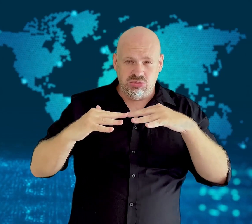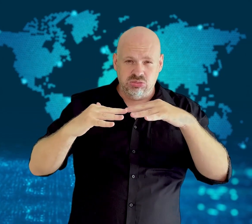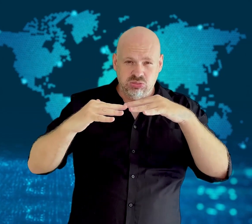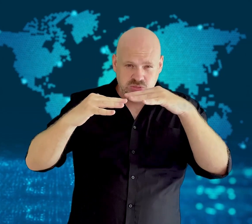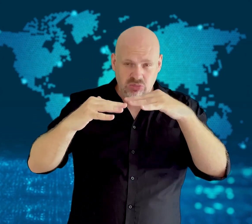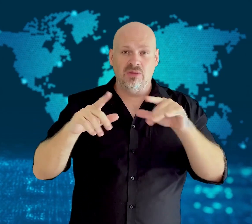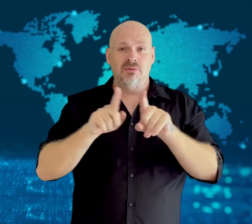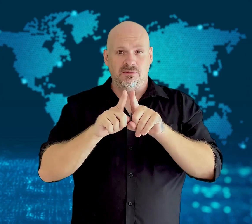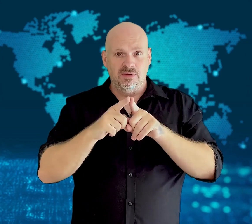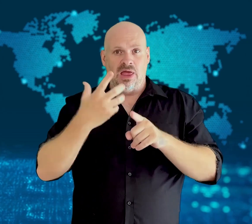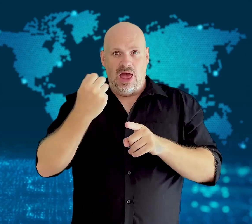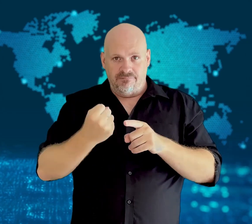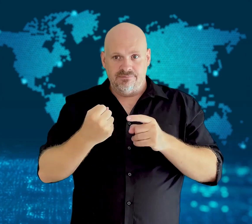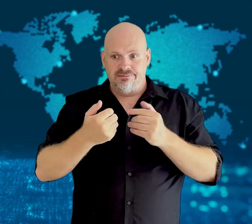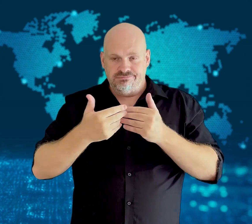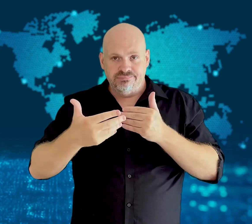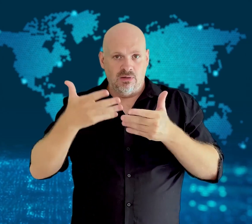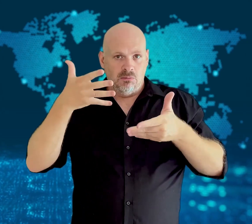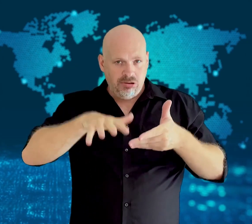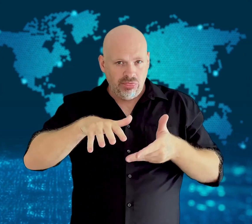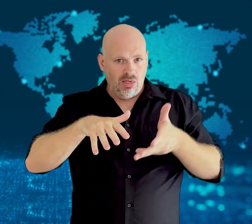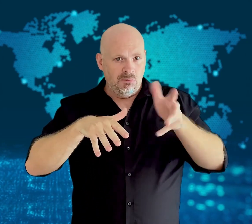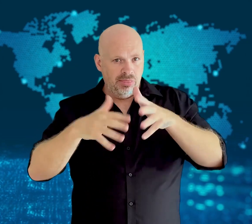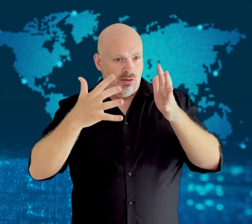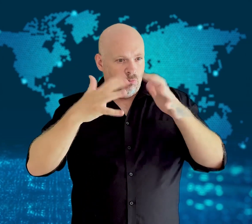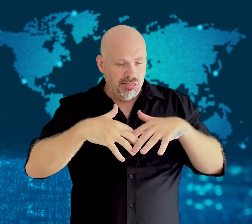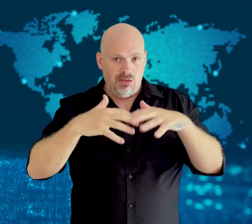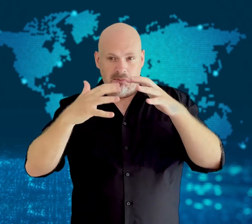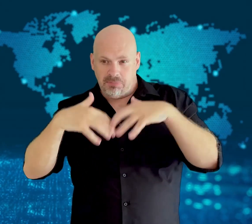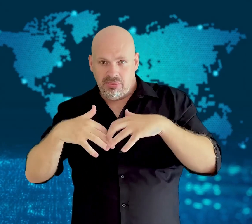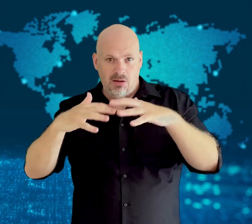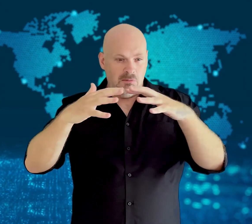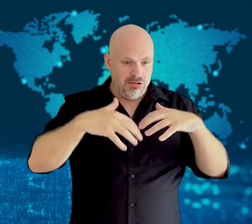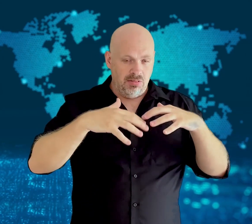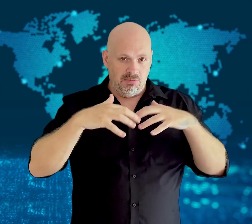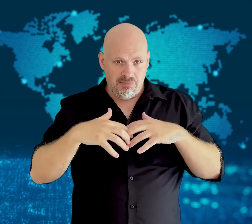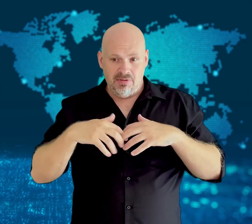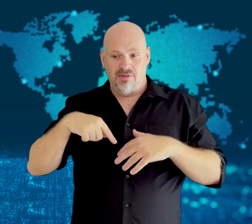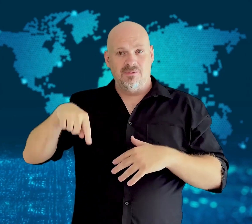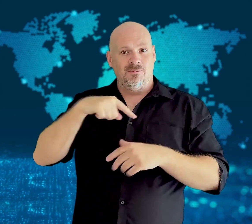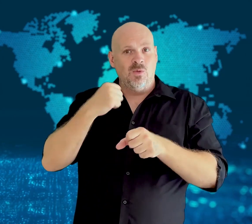has made it difficult for rescue teams to reach the miners.